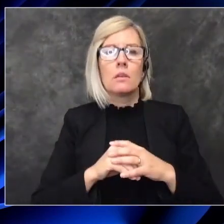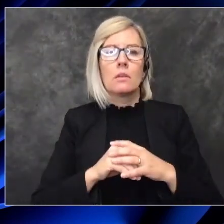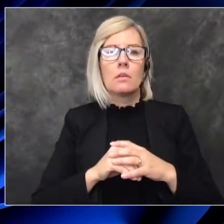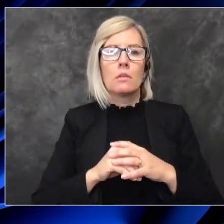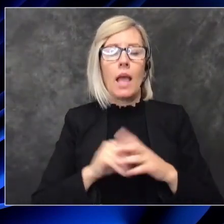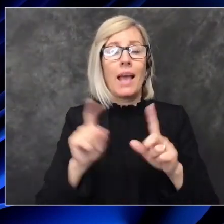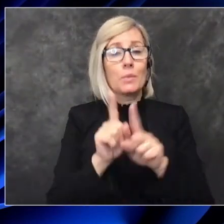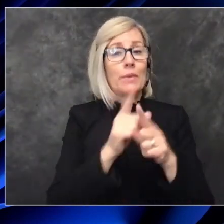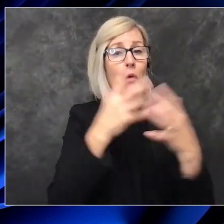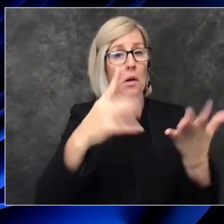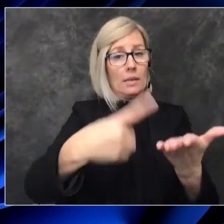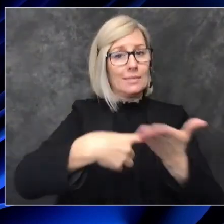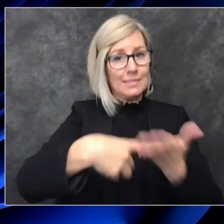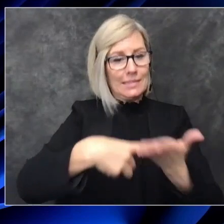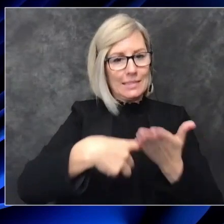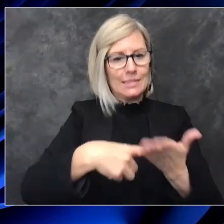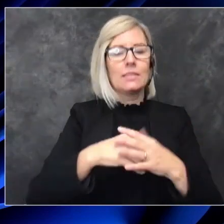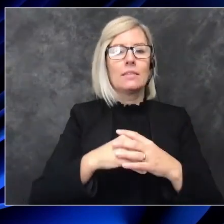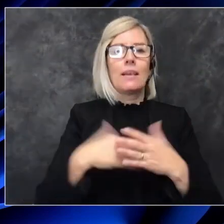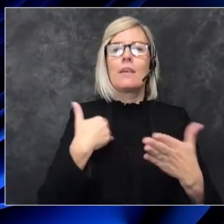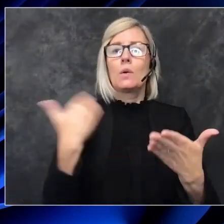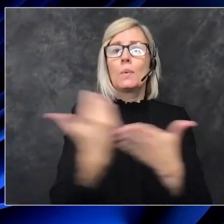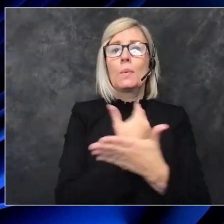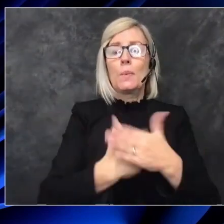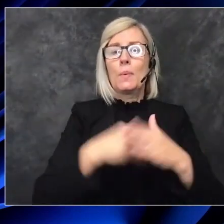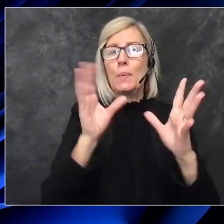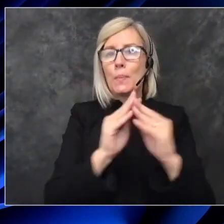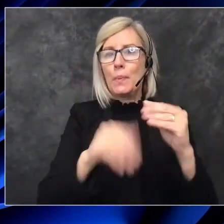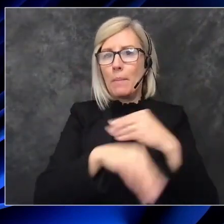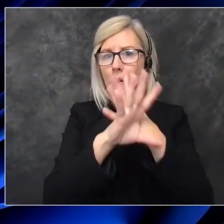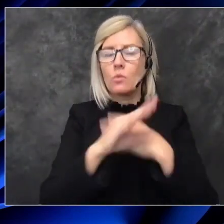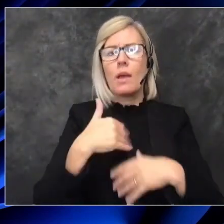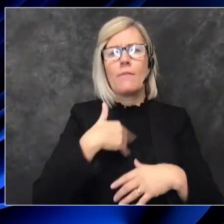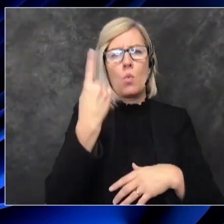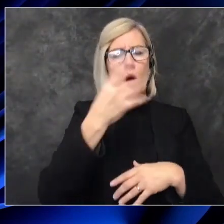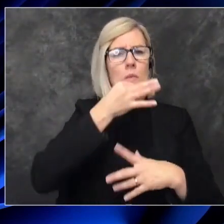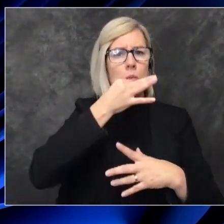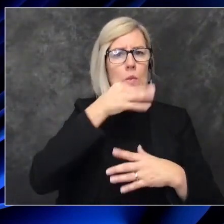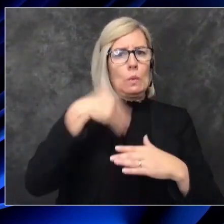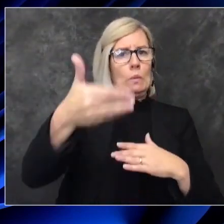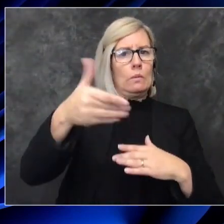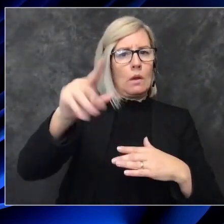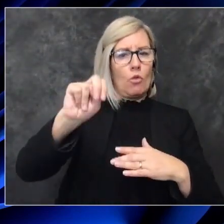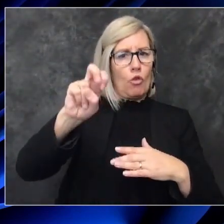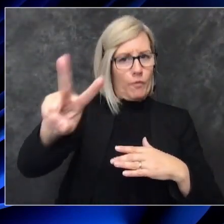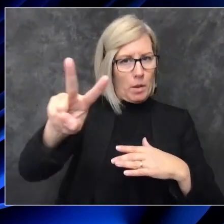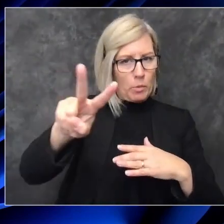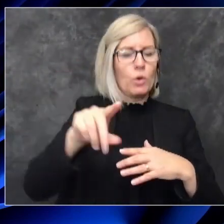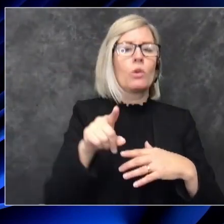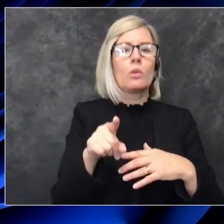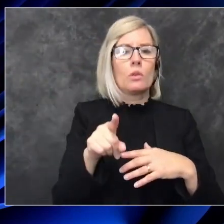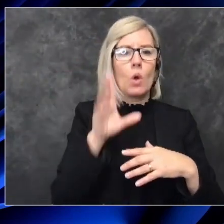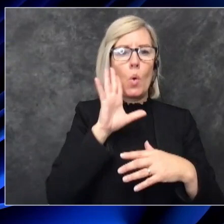we have new webinars where we actually have one coming up in November. It'll be on November 17th.